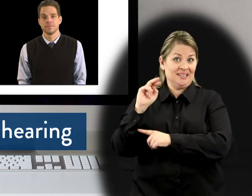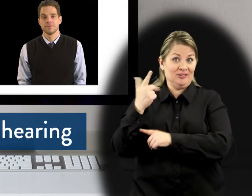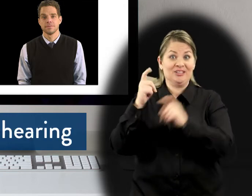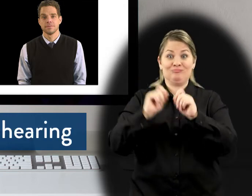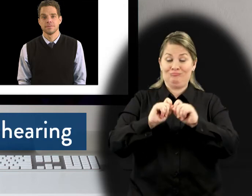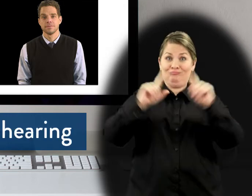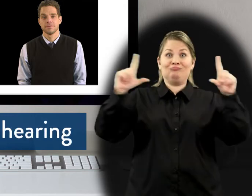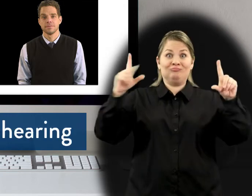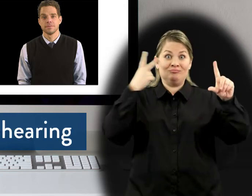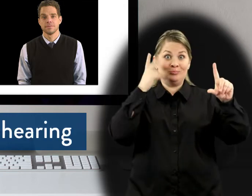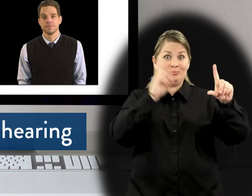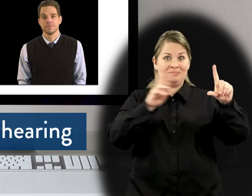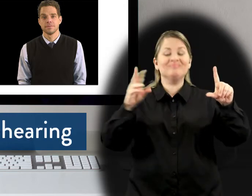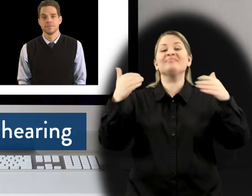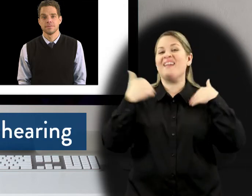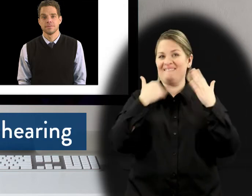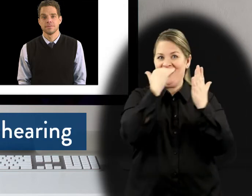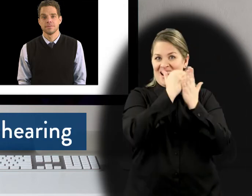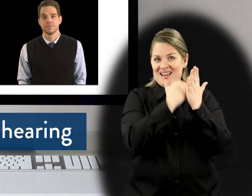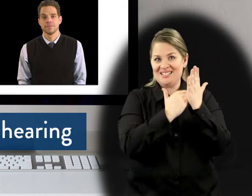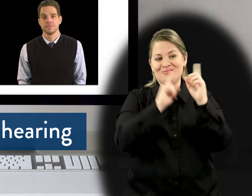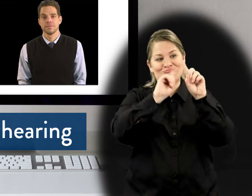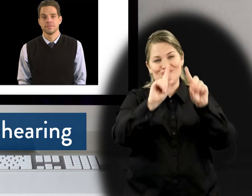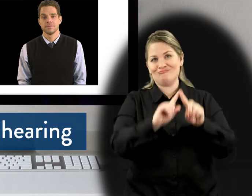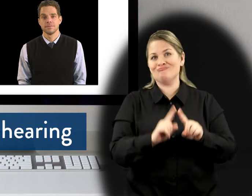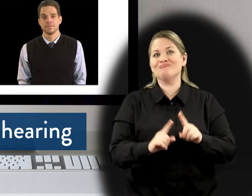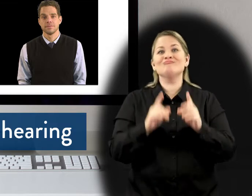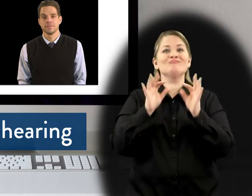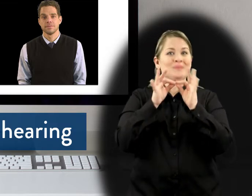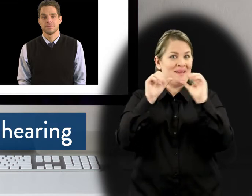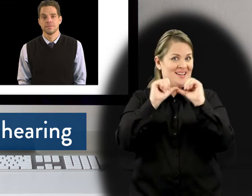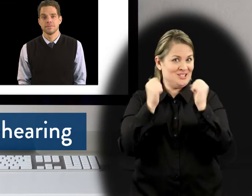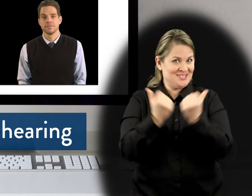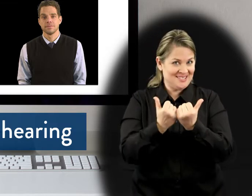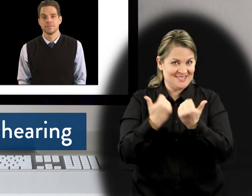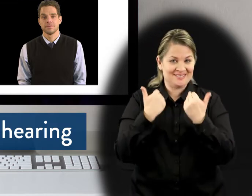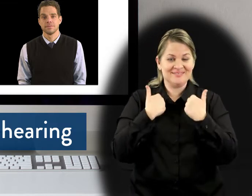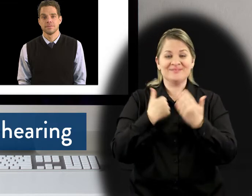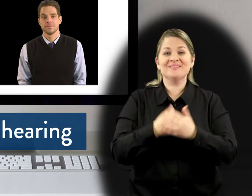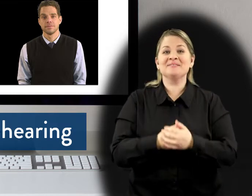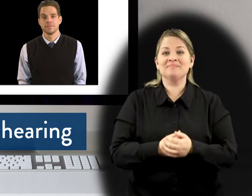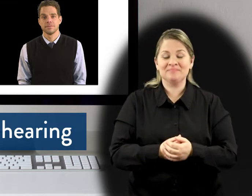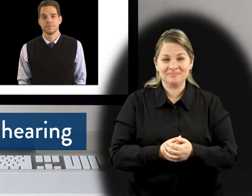has a list of providers.